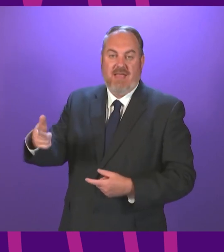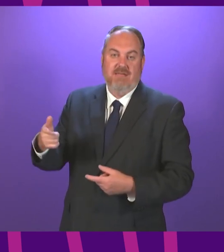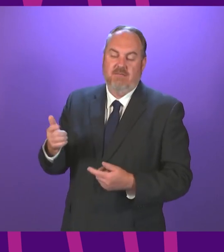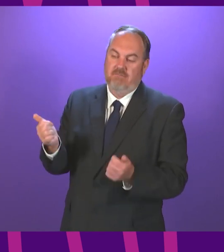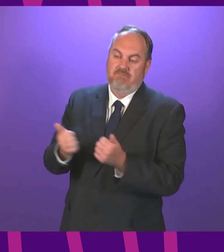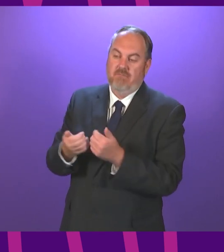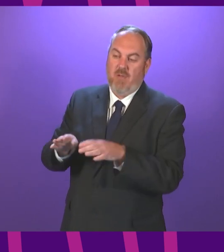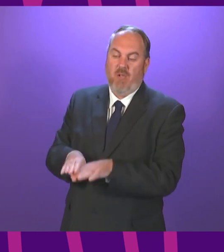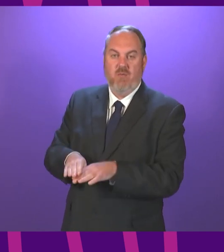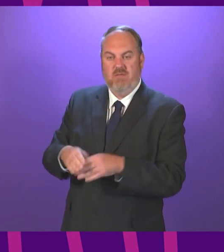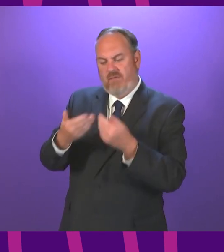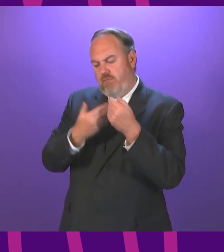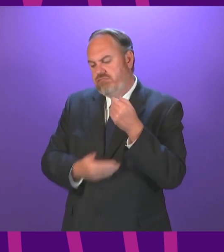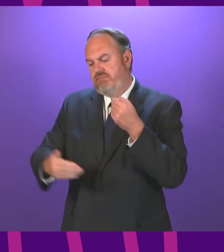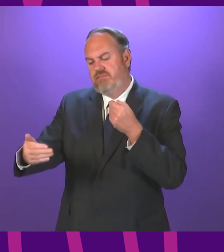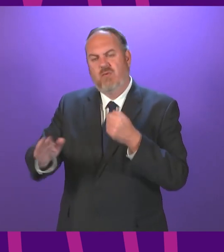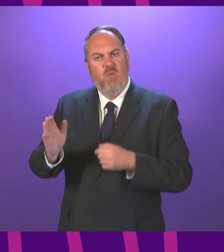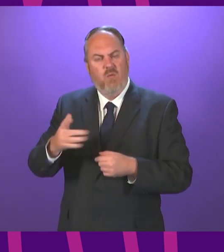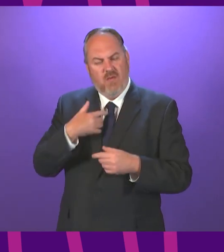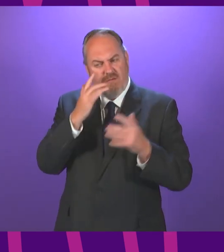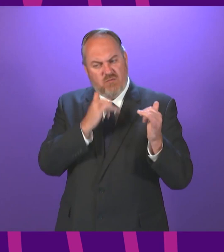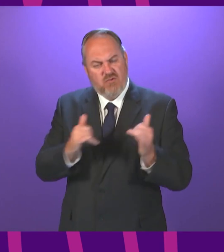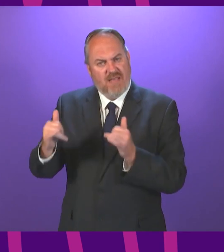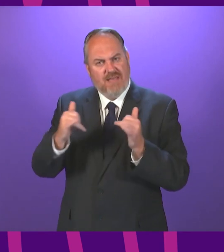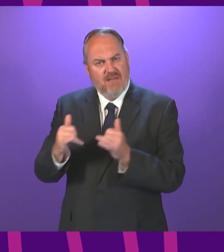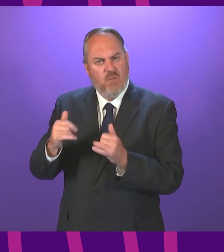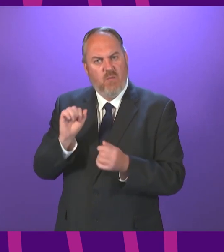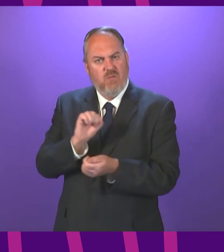it is kept dynamically under review, because we want to minimise it as much as possible.